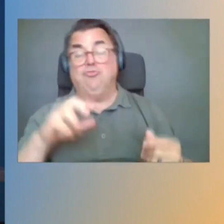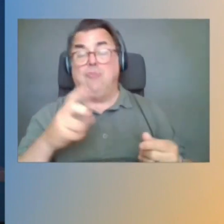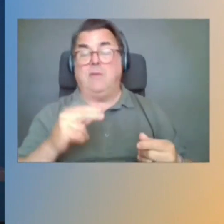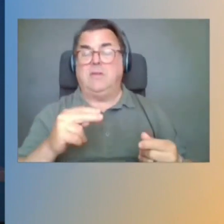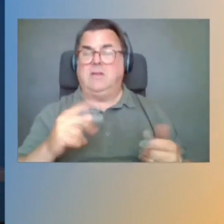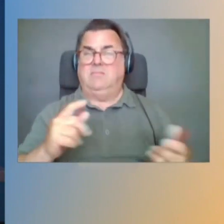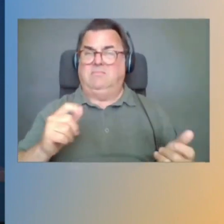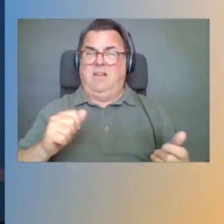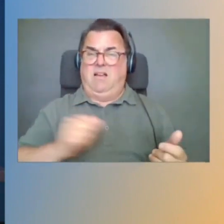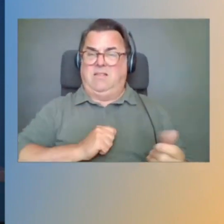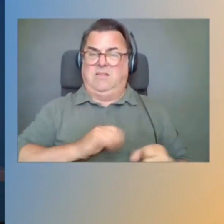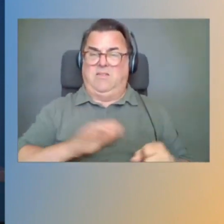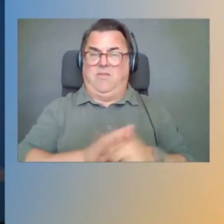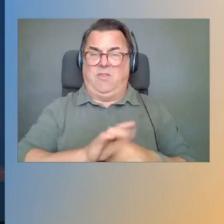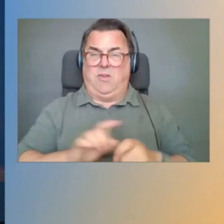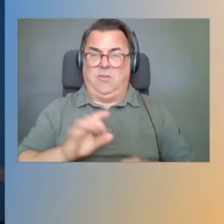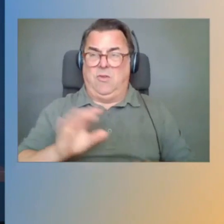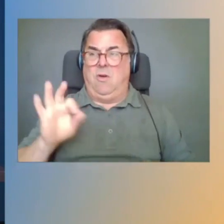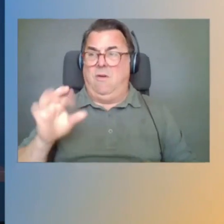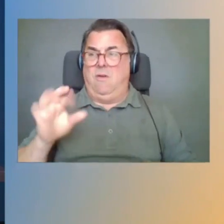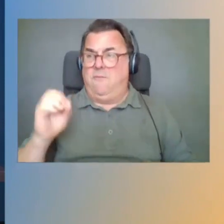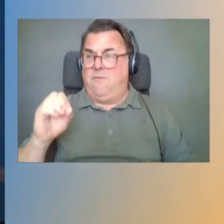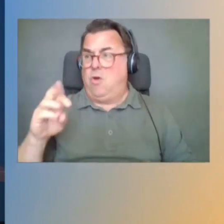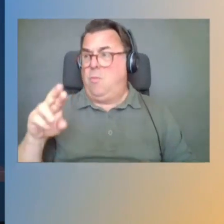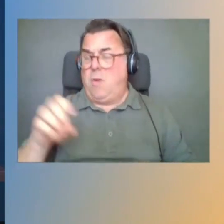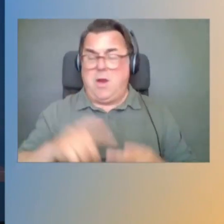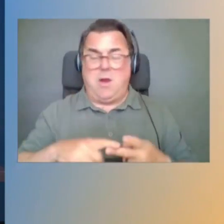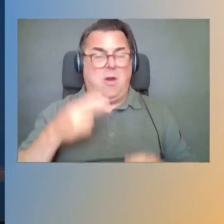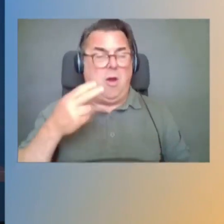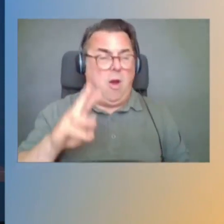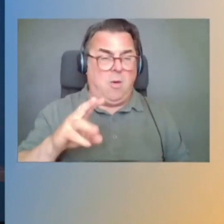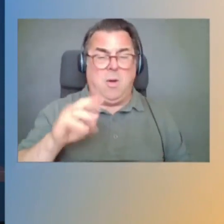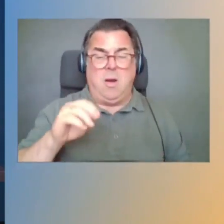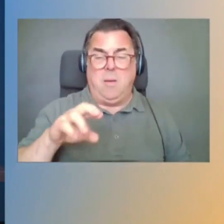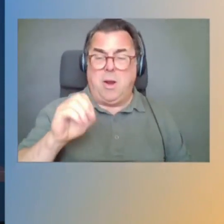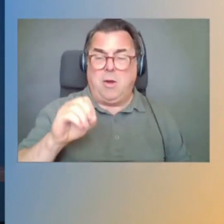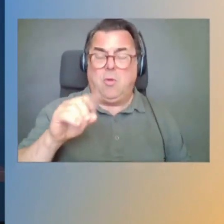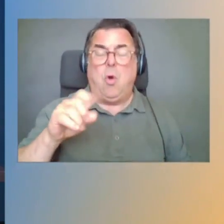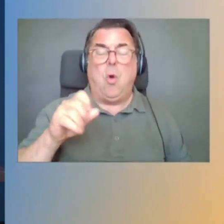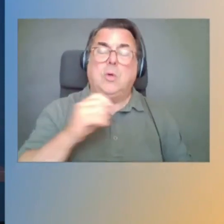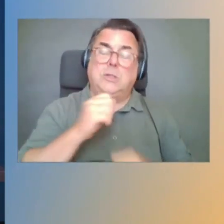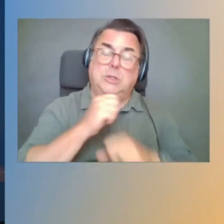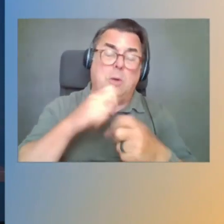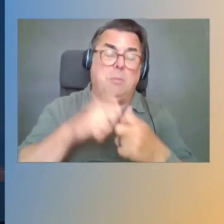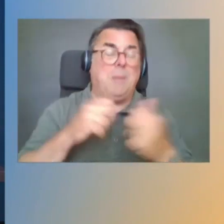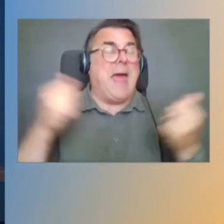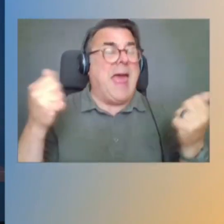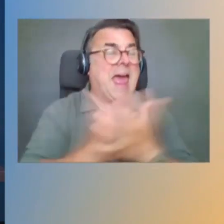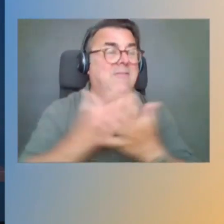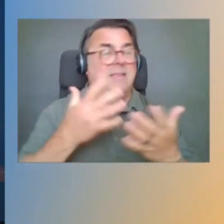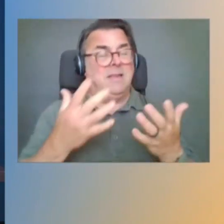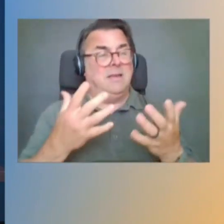so firmware, hardware, microcodes. Any security issue that is disclosed, we can react very quickly,